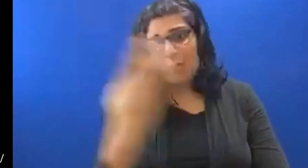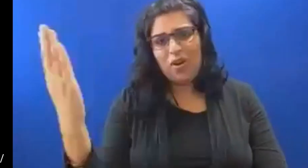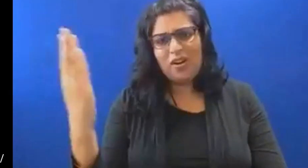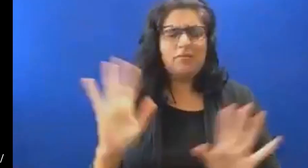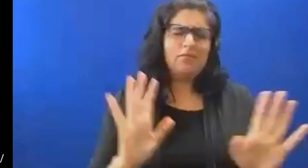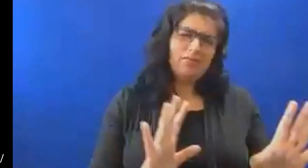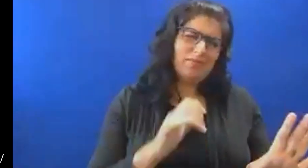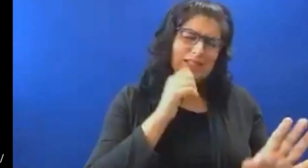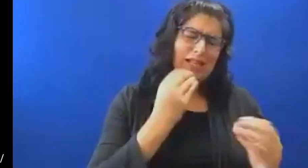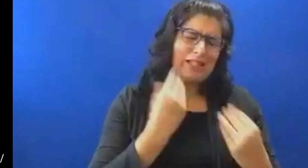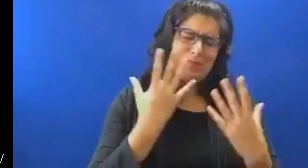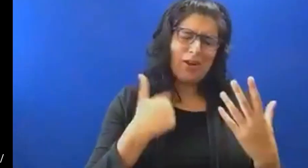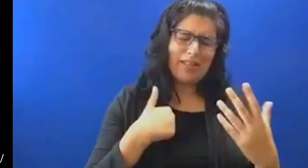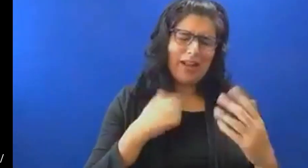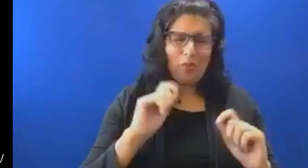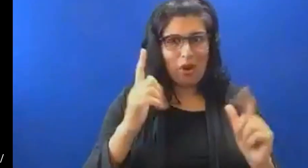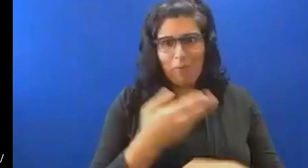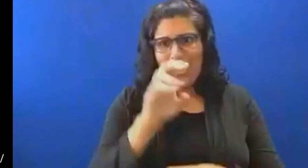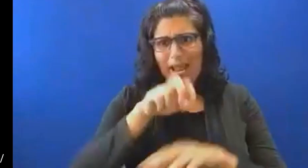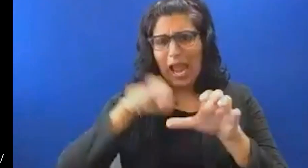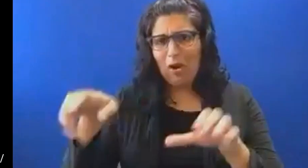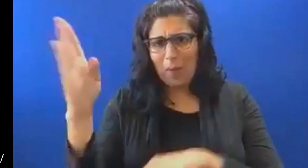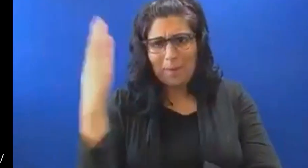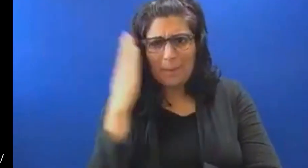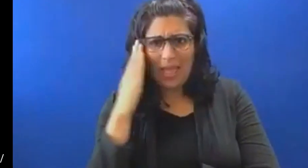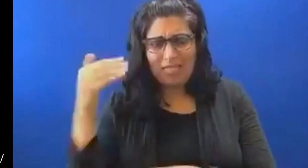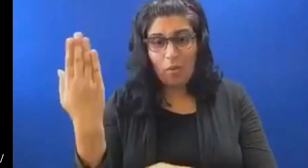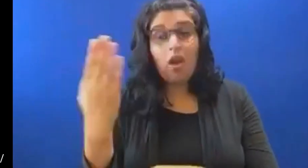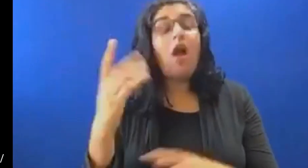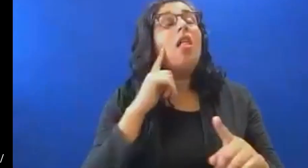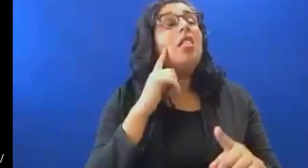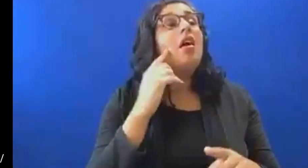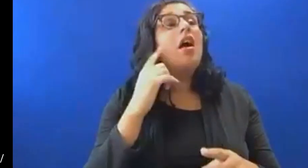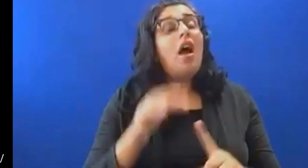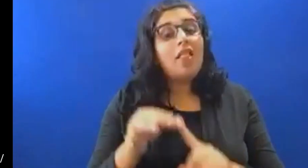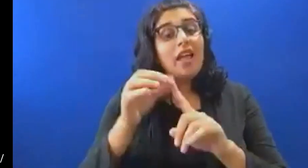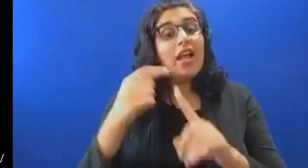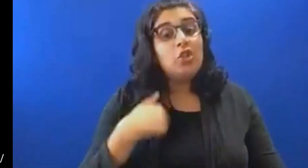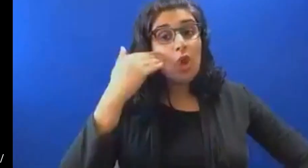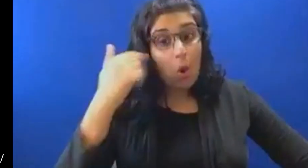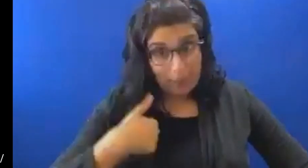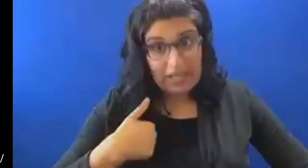that I got out of bed unless you happen to know me and you know that I'm not a morning person. I hate getting out of bed.